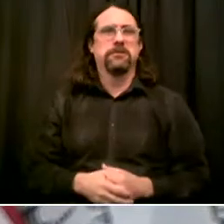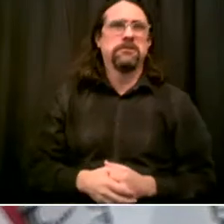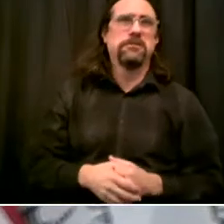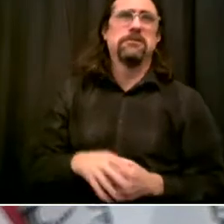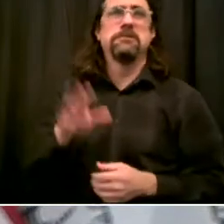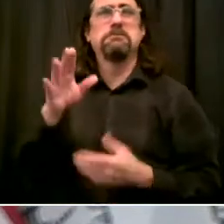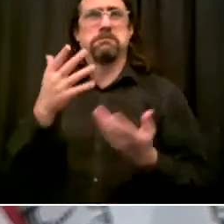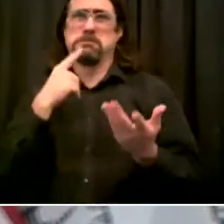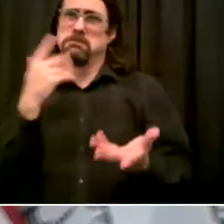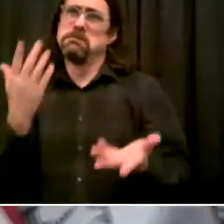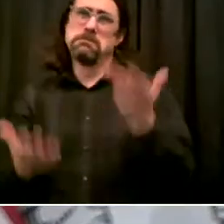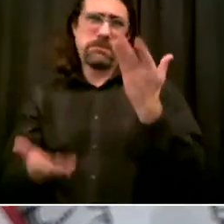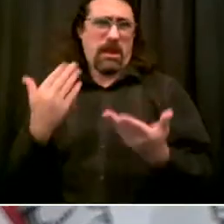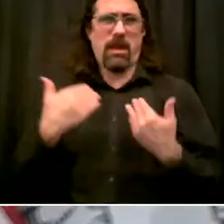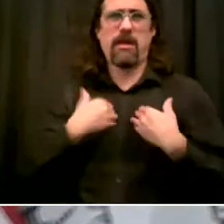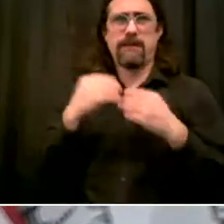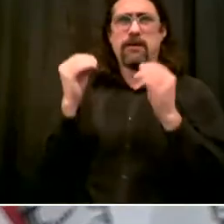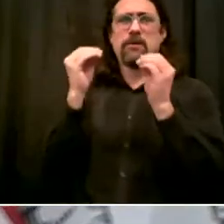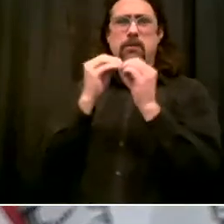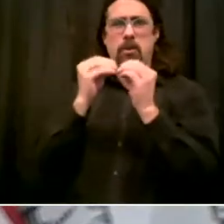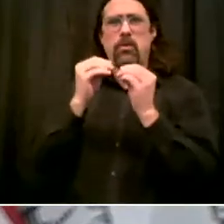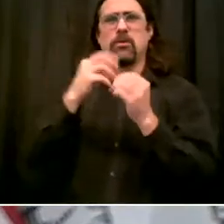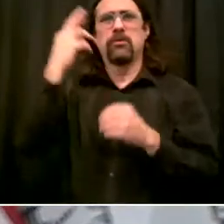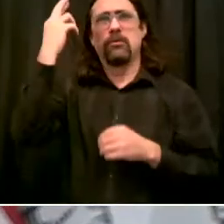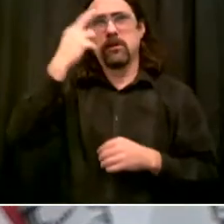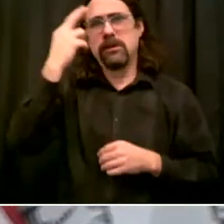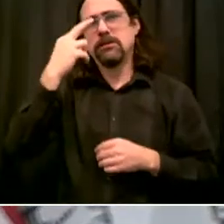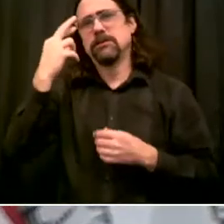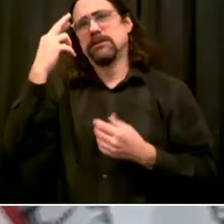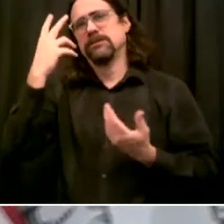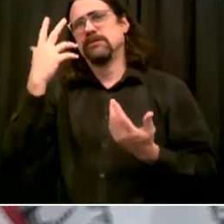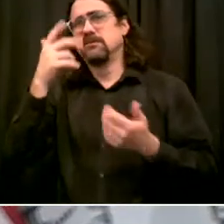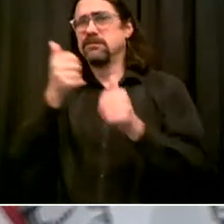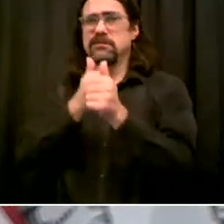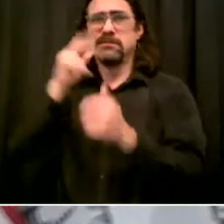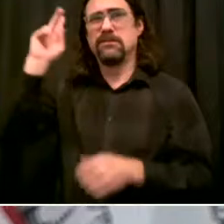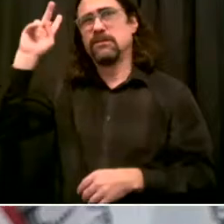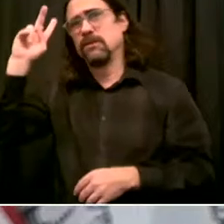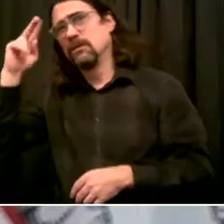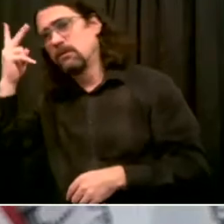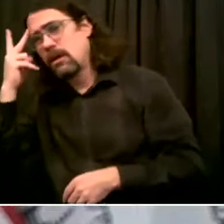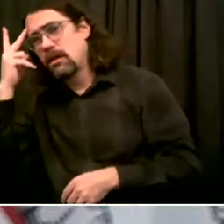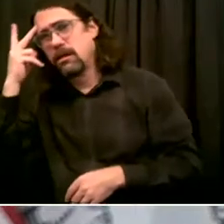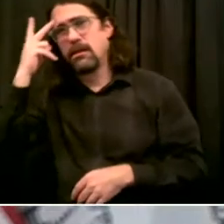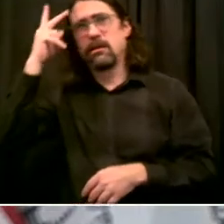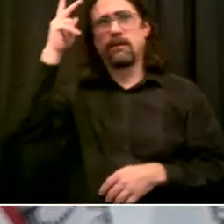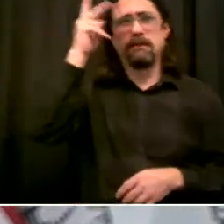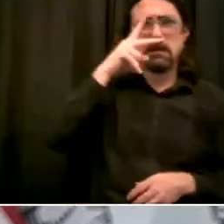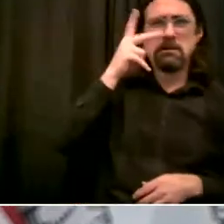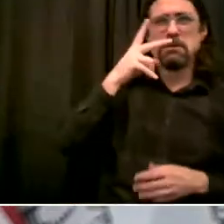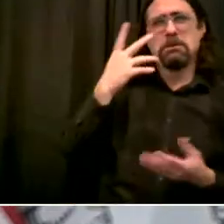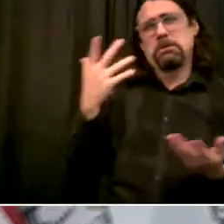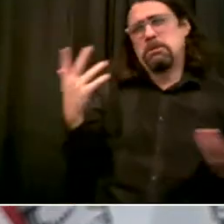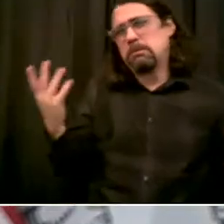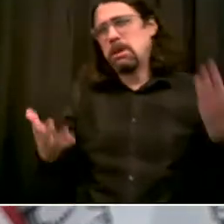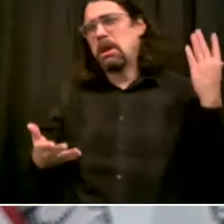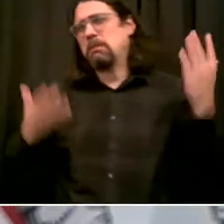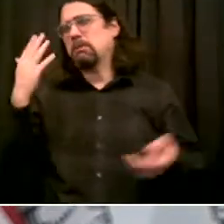I CAN'T SAY THAT IS THE CENTRAL